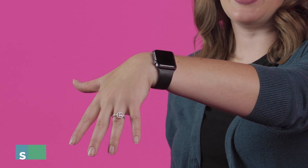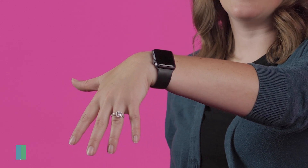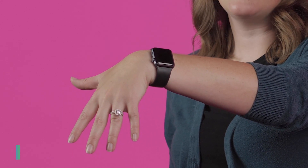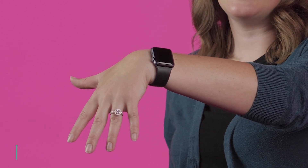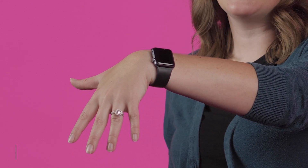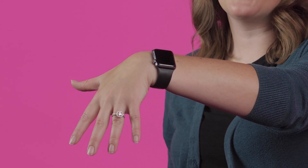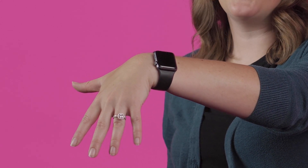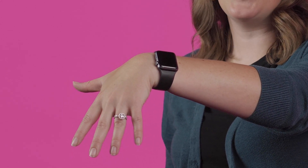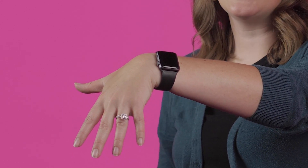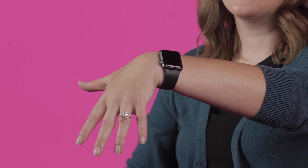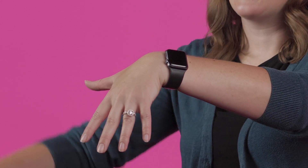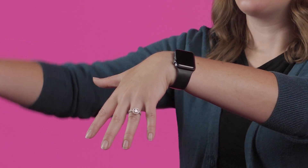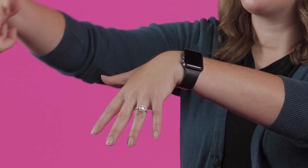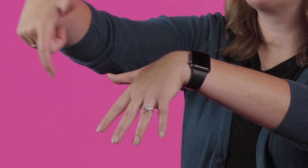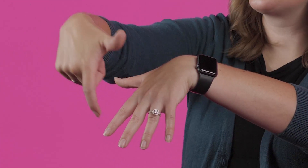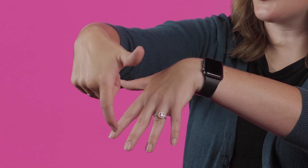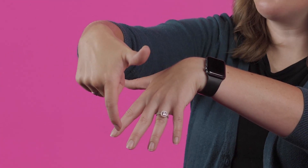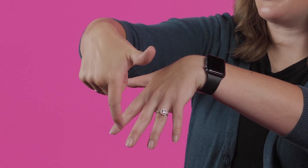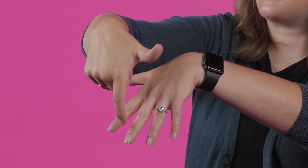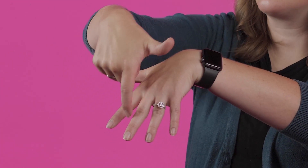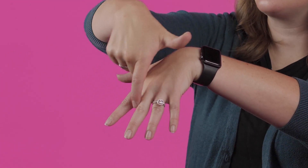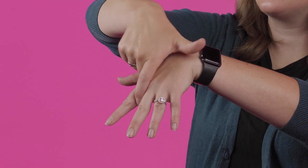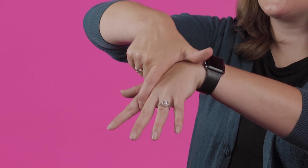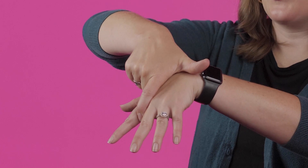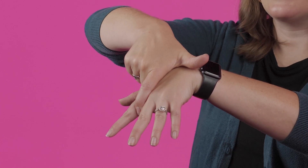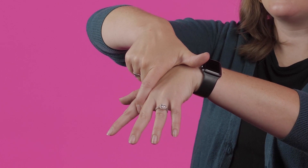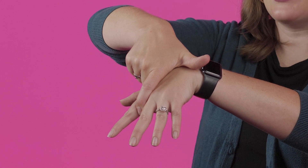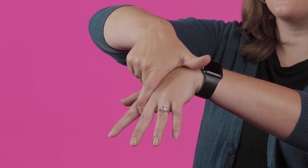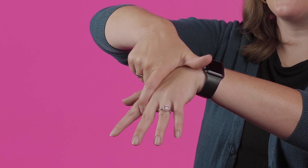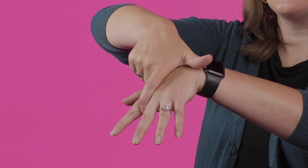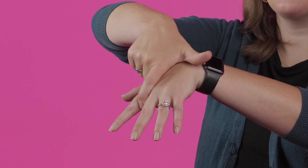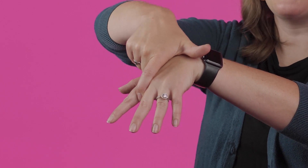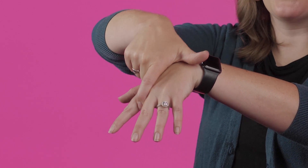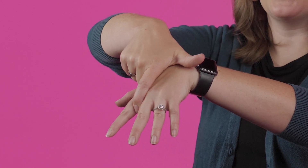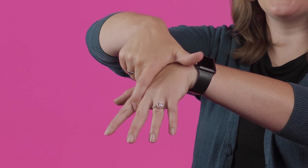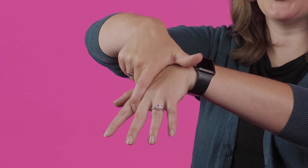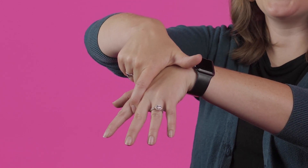hand is the foot and your dominant hand is showing the sandal slipping through your toes